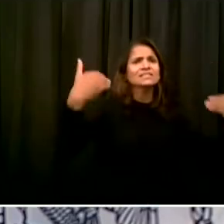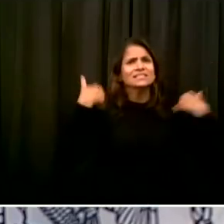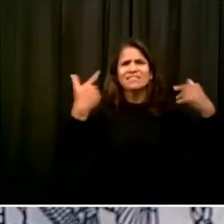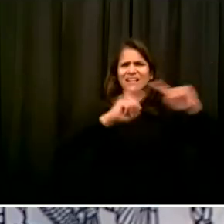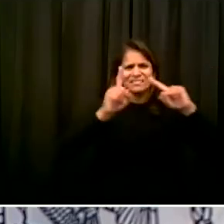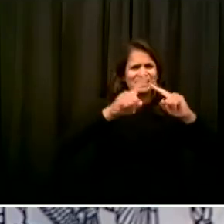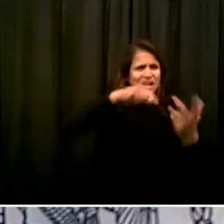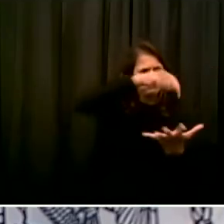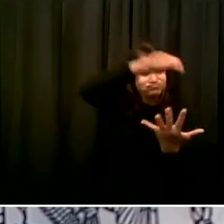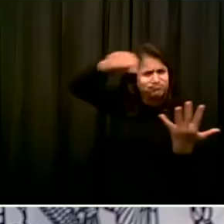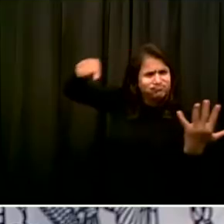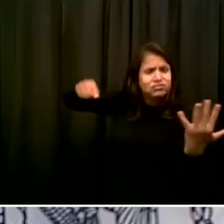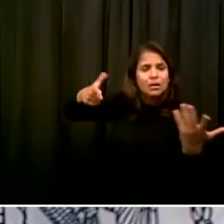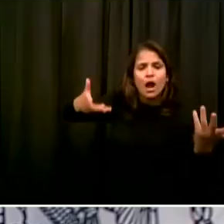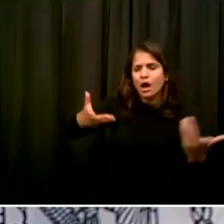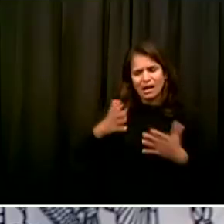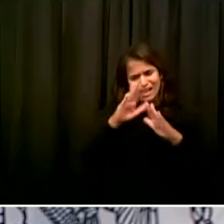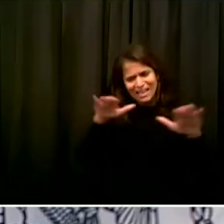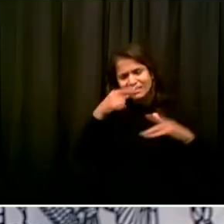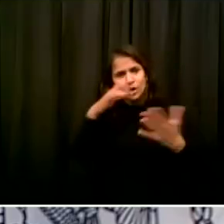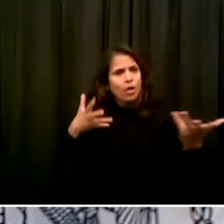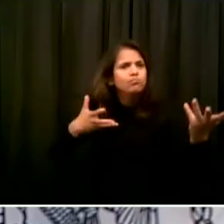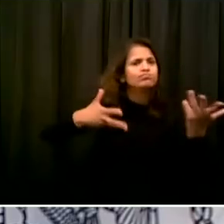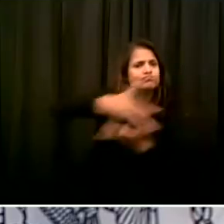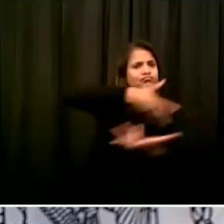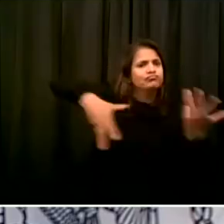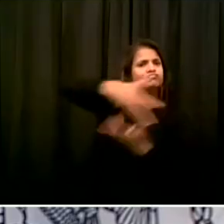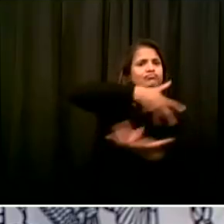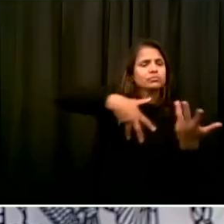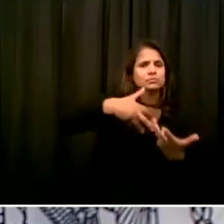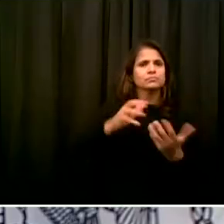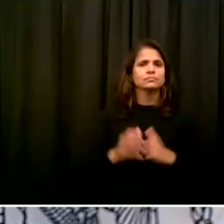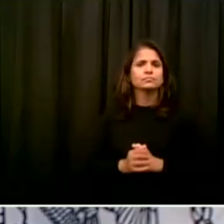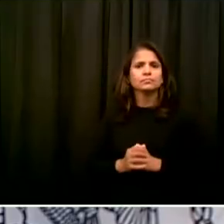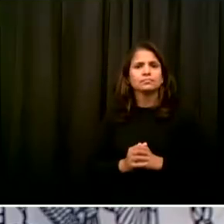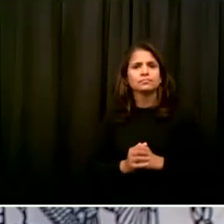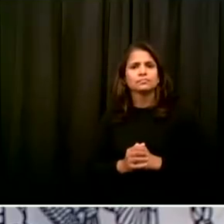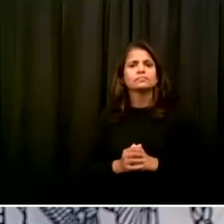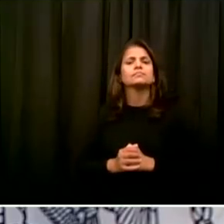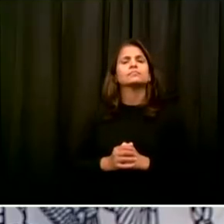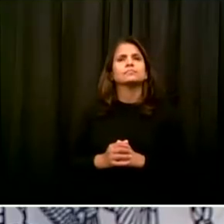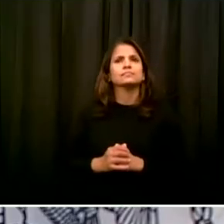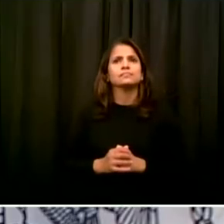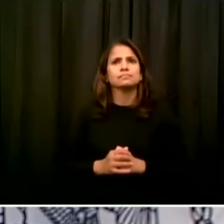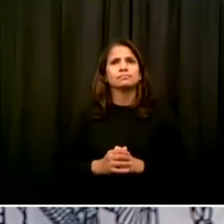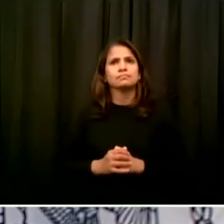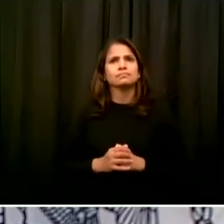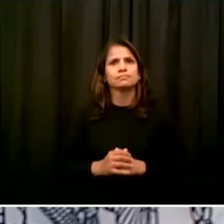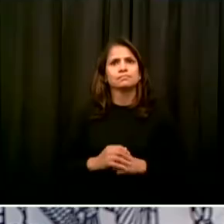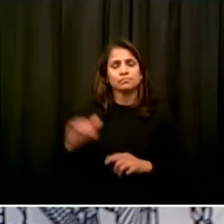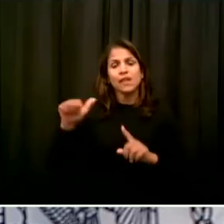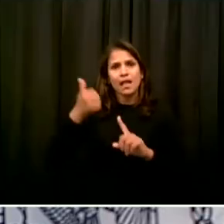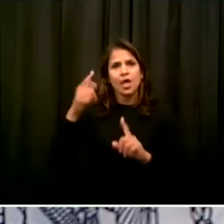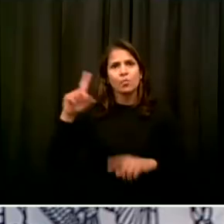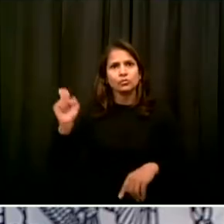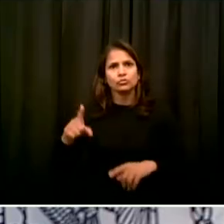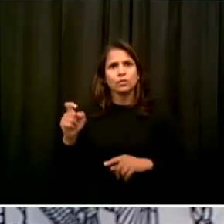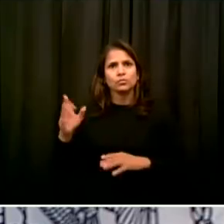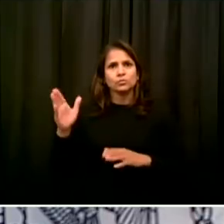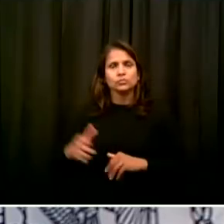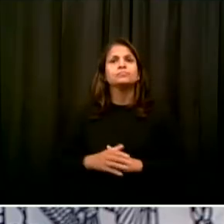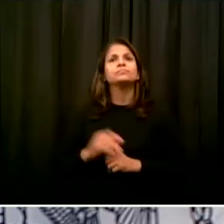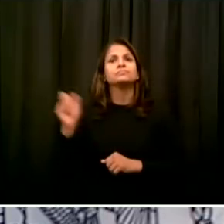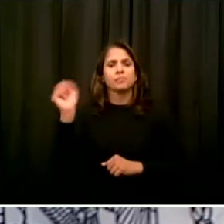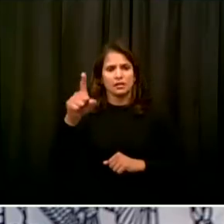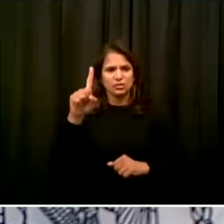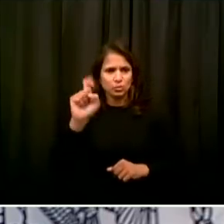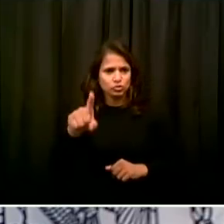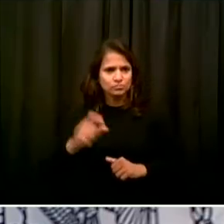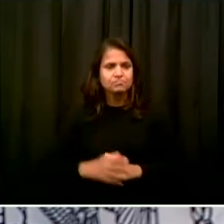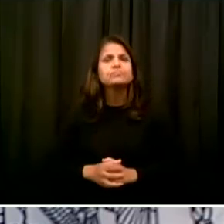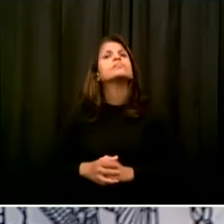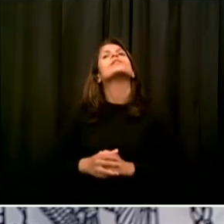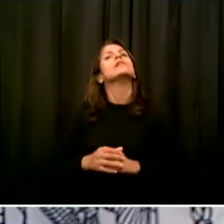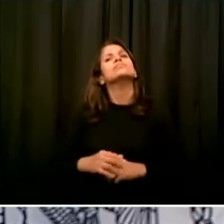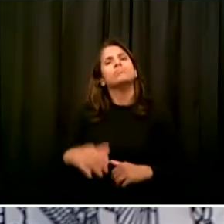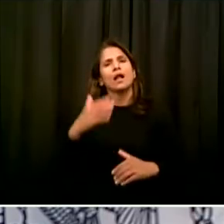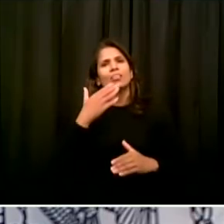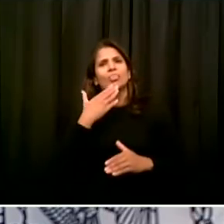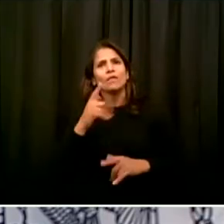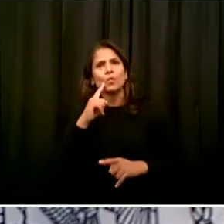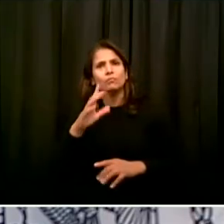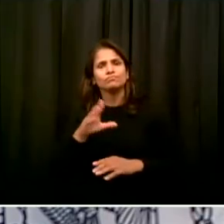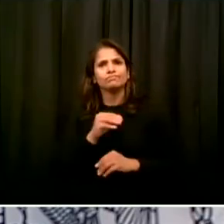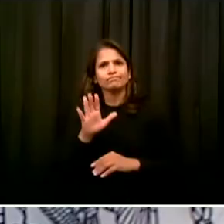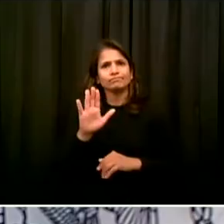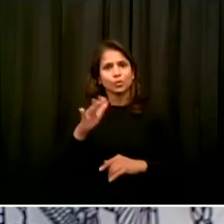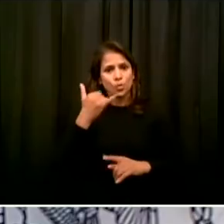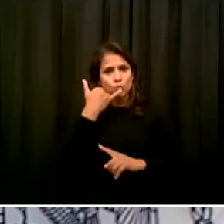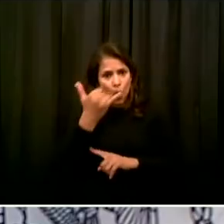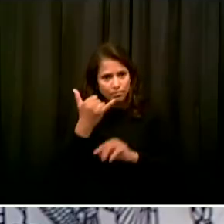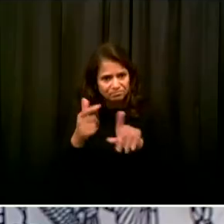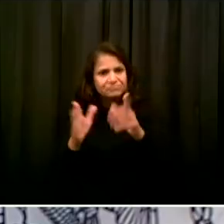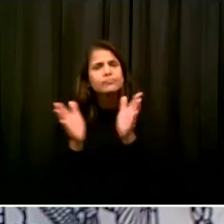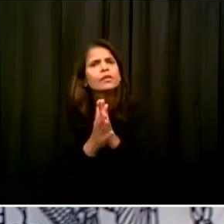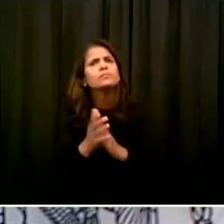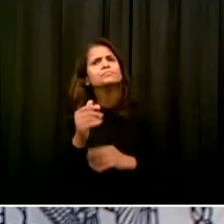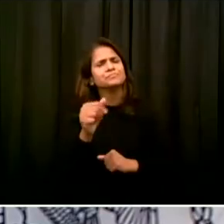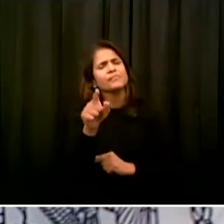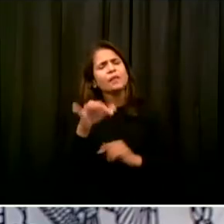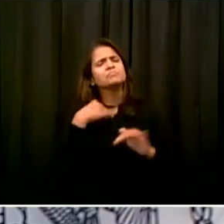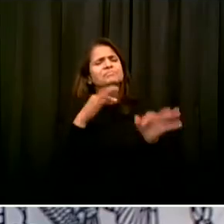DEVELOPMENT OF A CHILD.